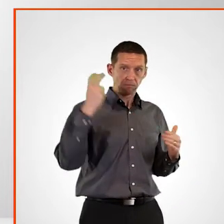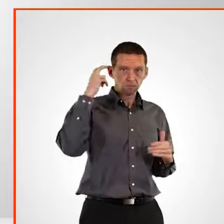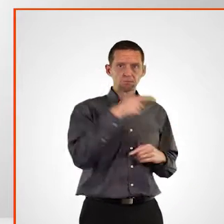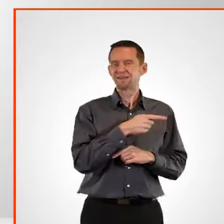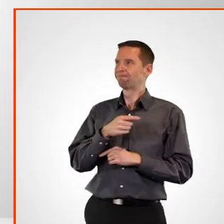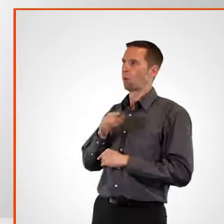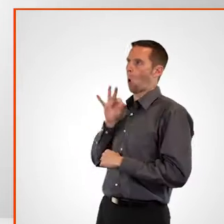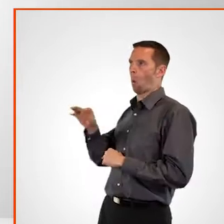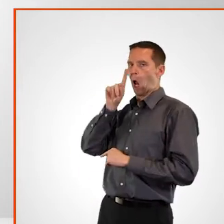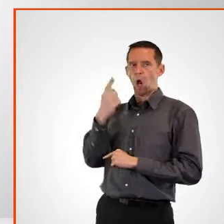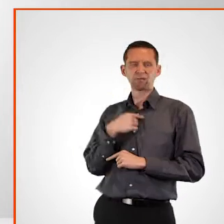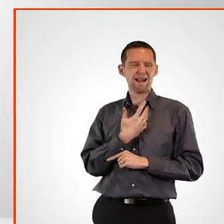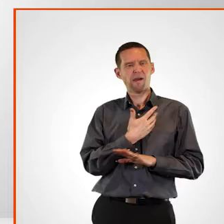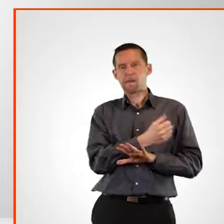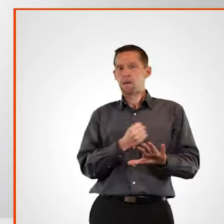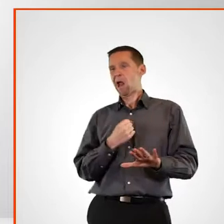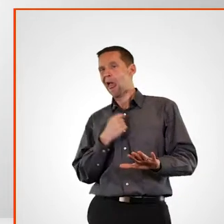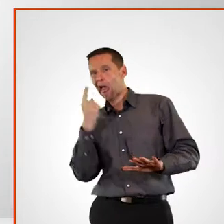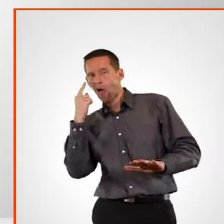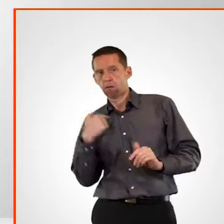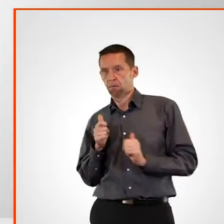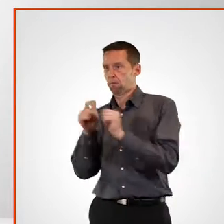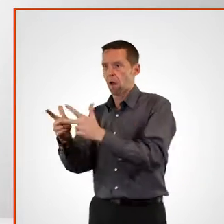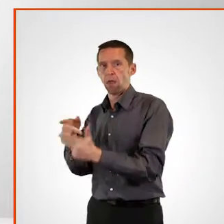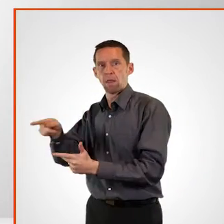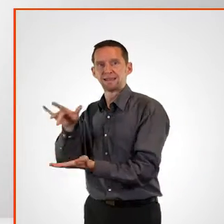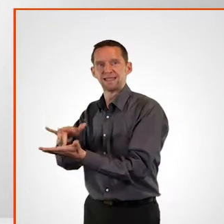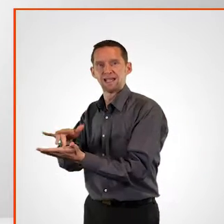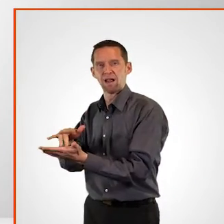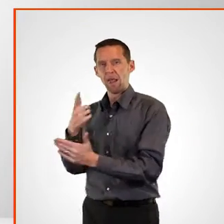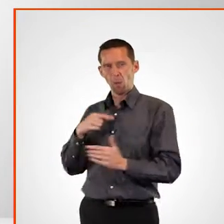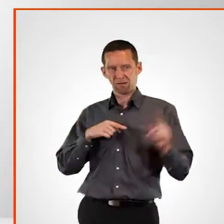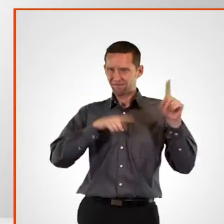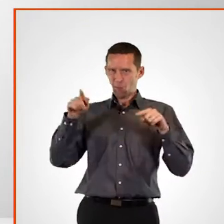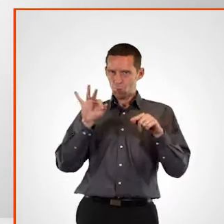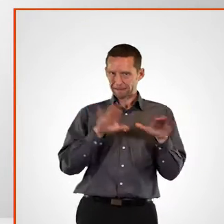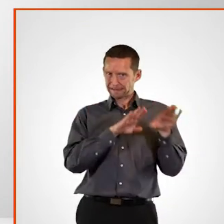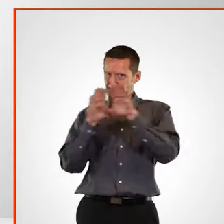not accepted as a candidate in one centre, and so they'd kind of consult with another centre. So we were kind of struggling with this a little bit.